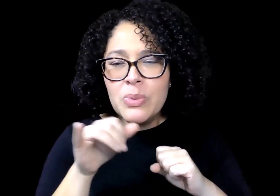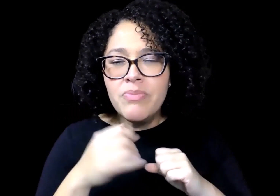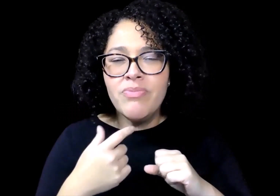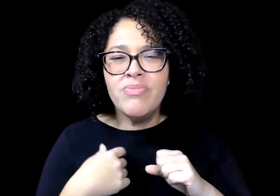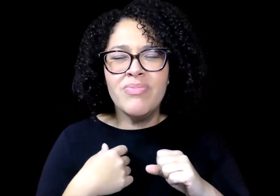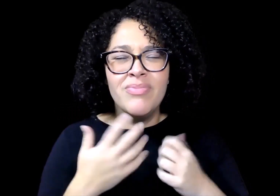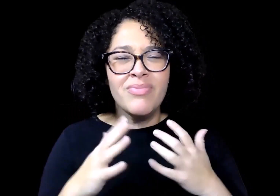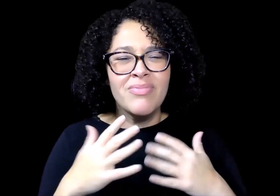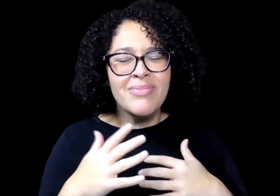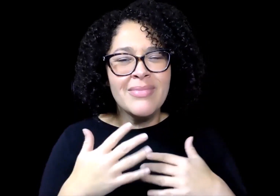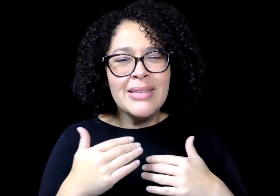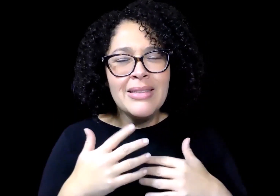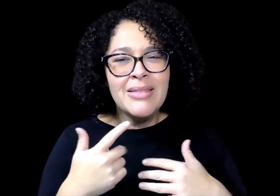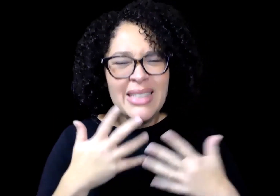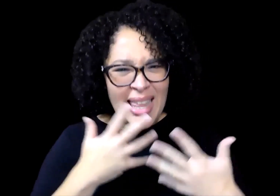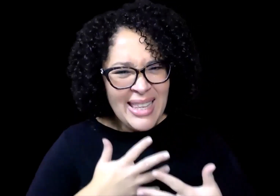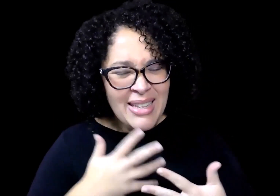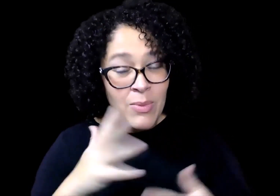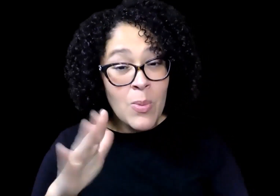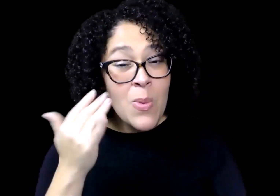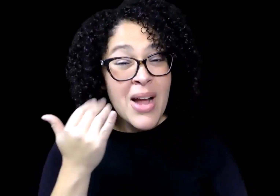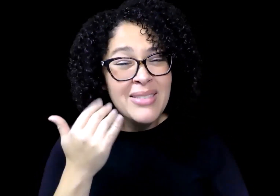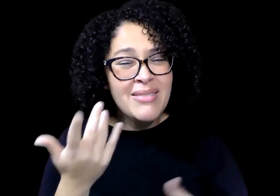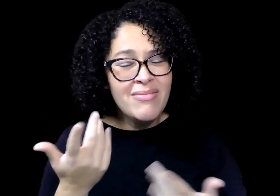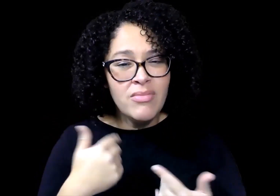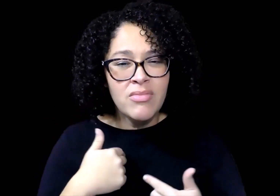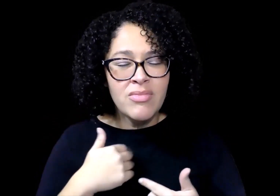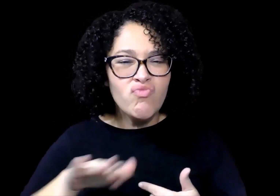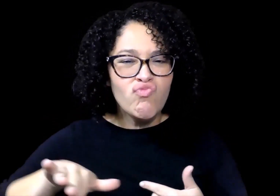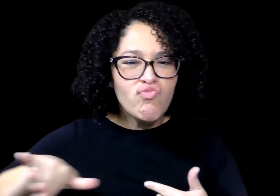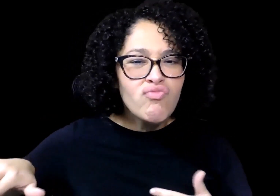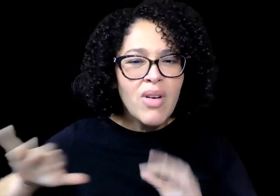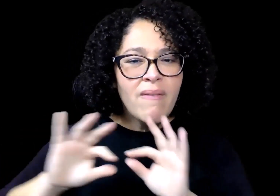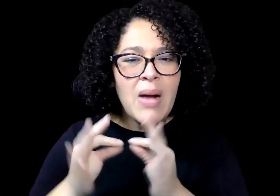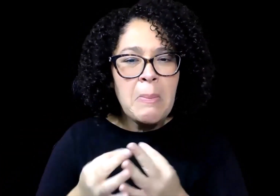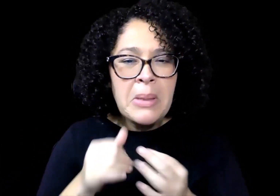I had to grieve that for a while I had to experience a lot of sadness